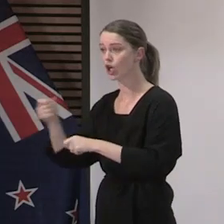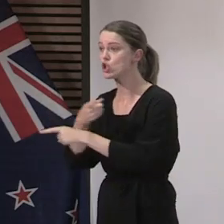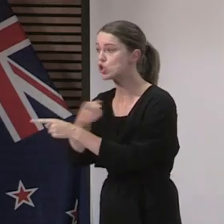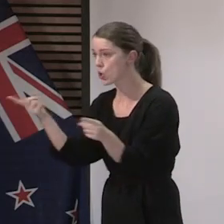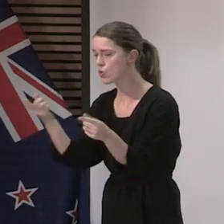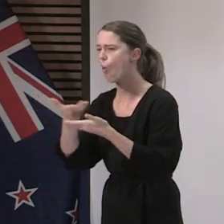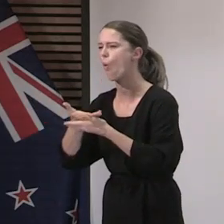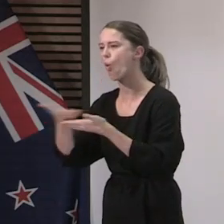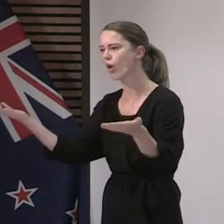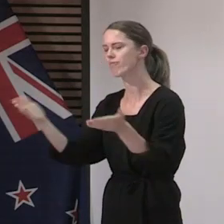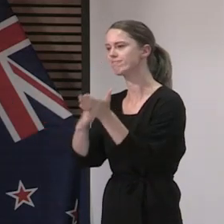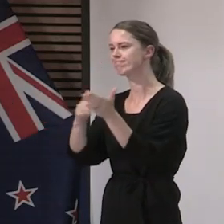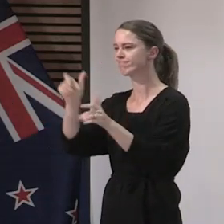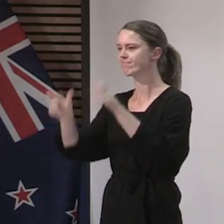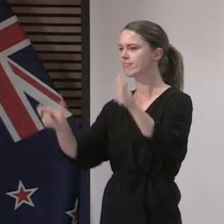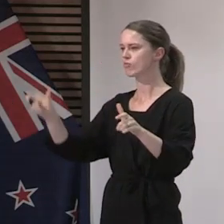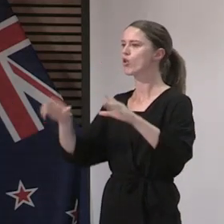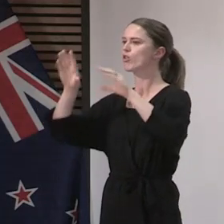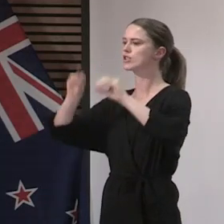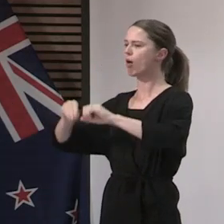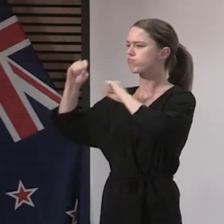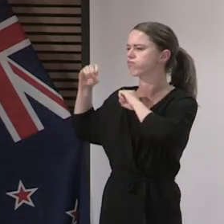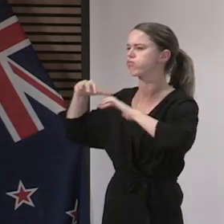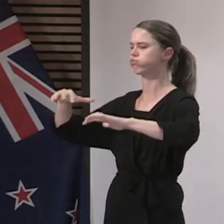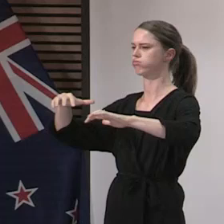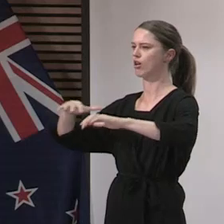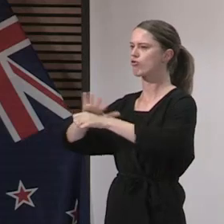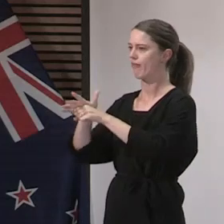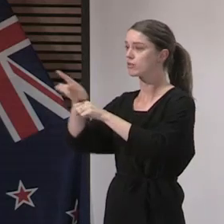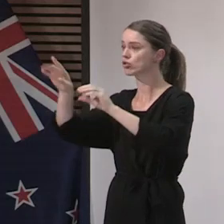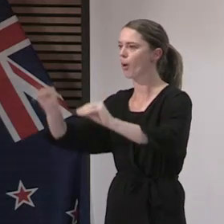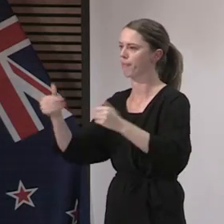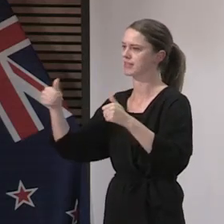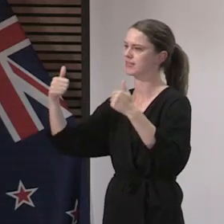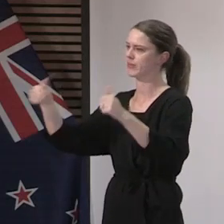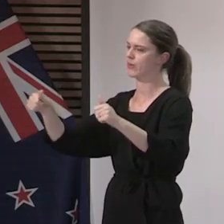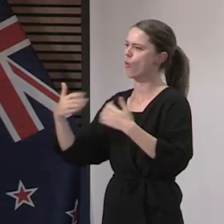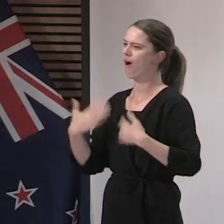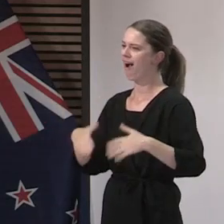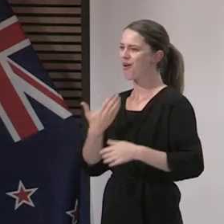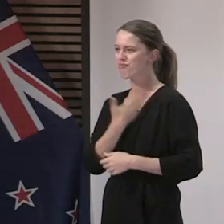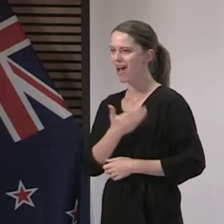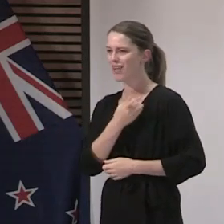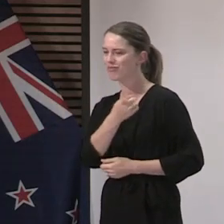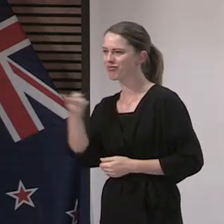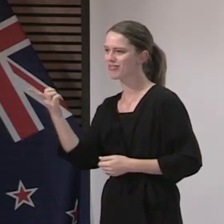succeeding. We have seen success. You, all of you, have